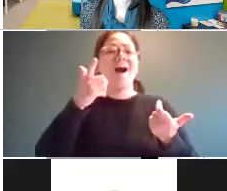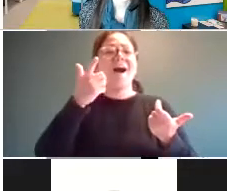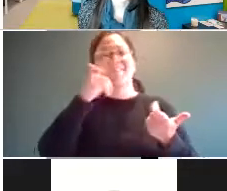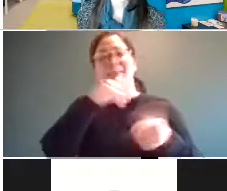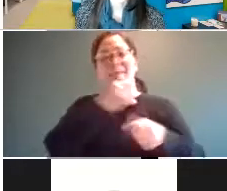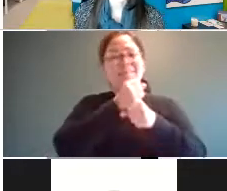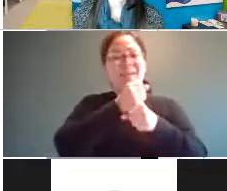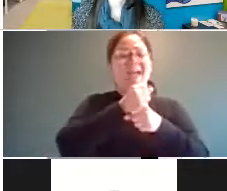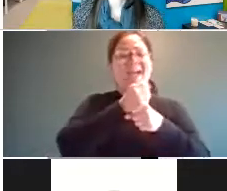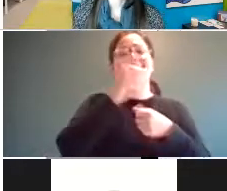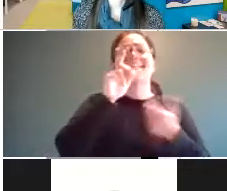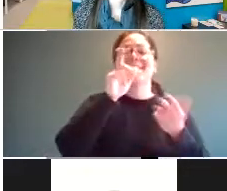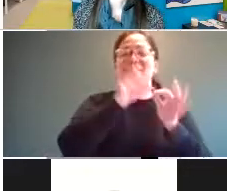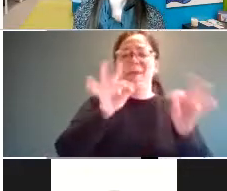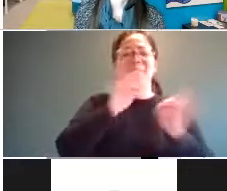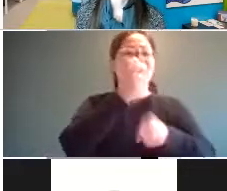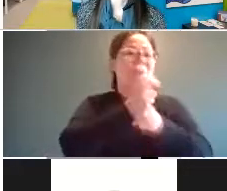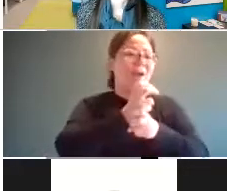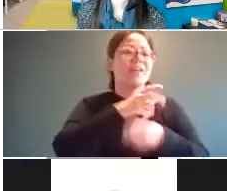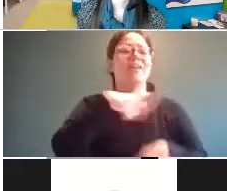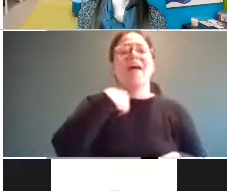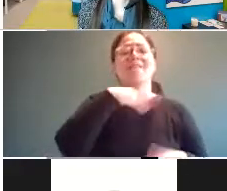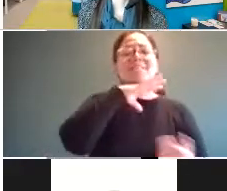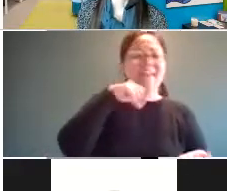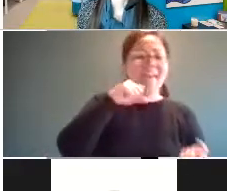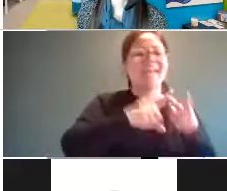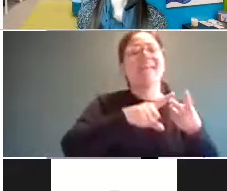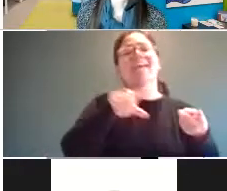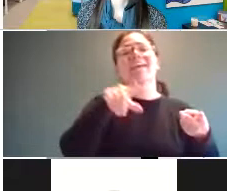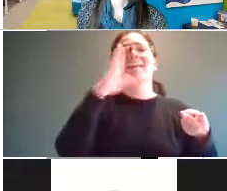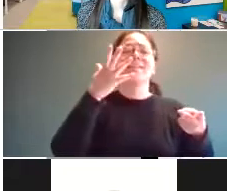and wildly messy, jargon, slang, idioms, puns,